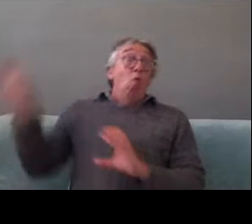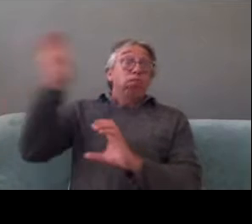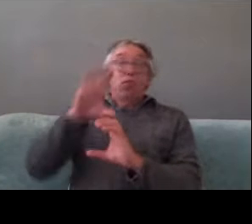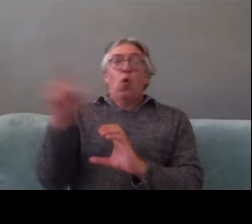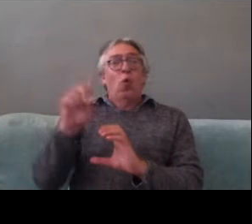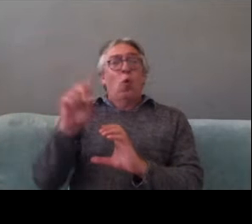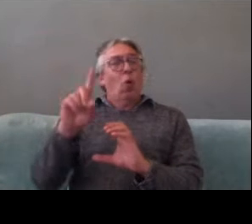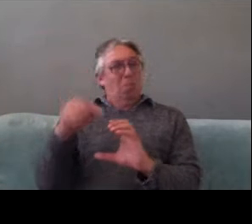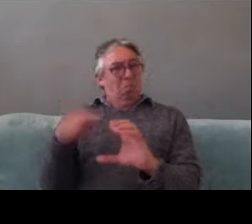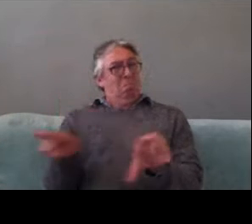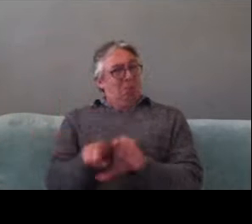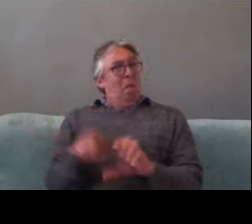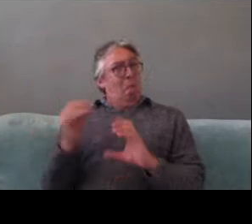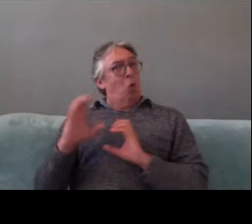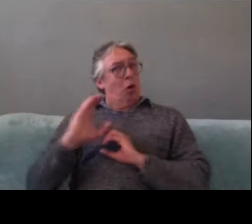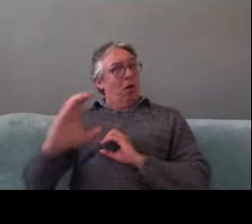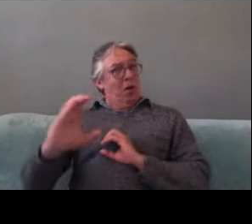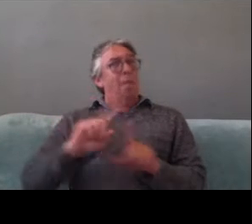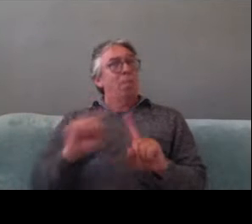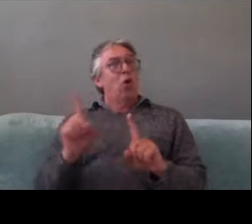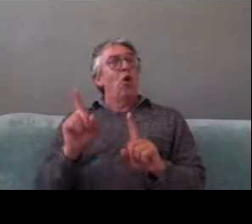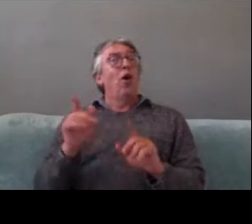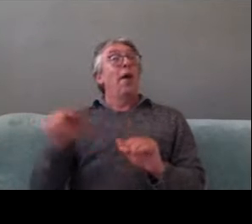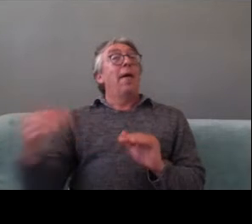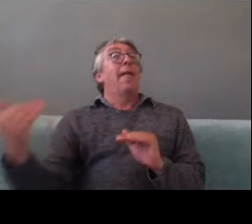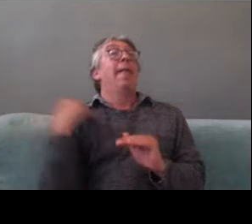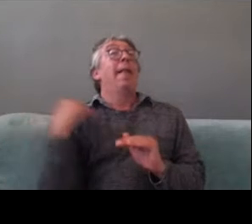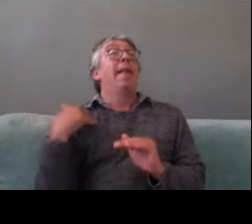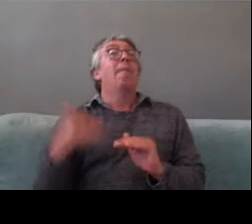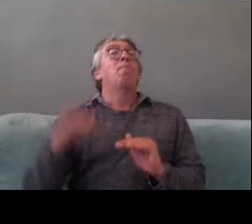So Member States can use these funds immediately.